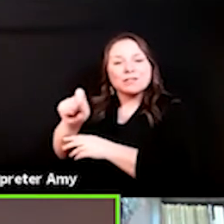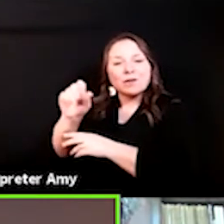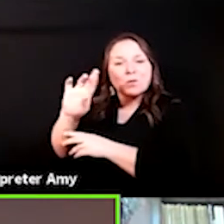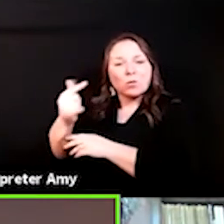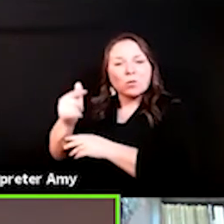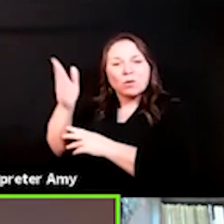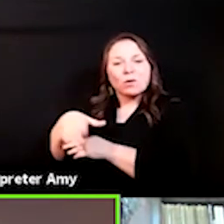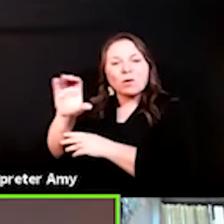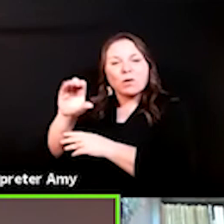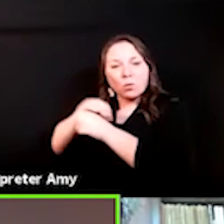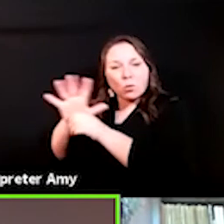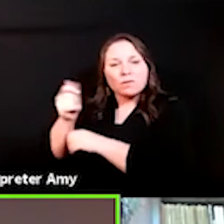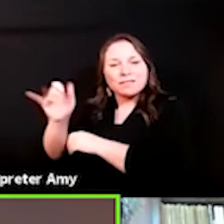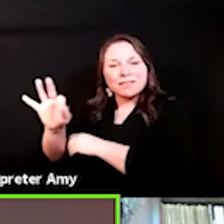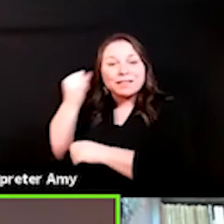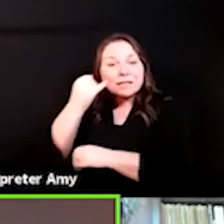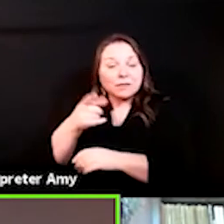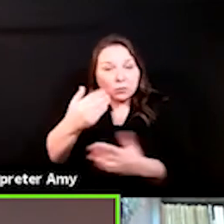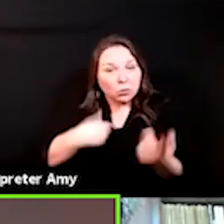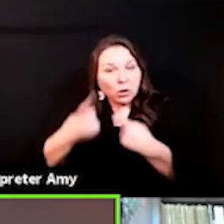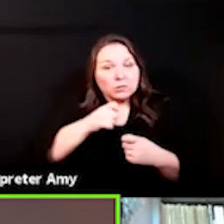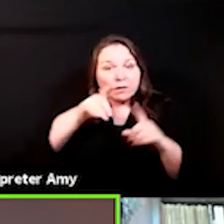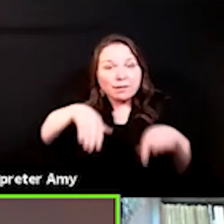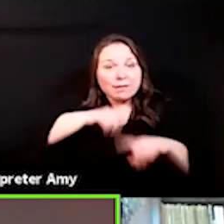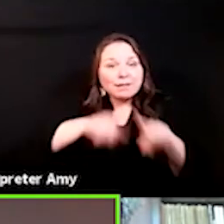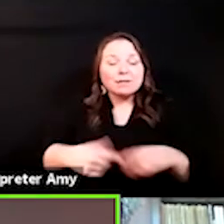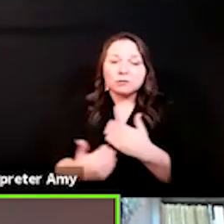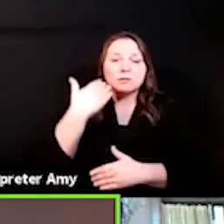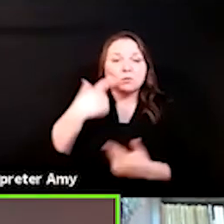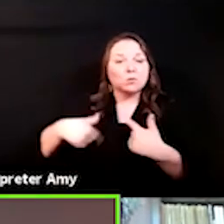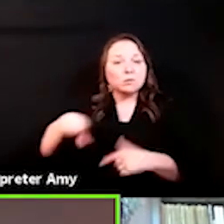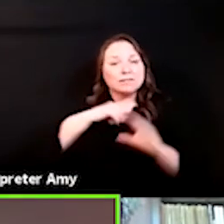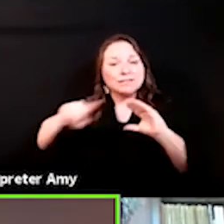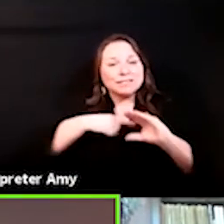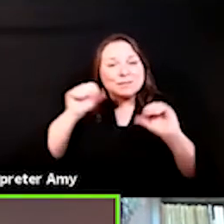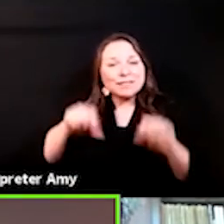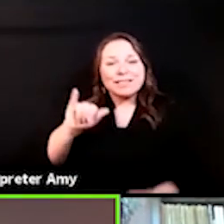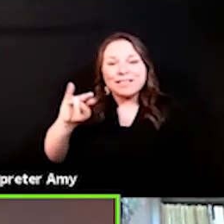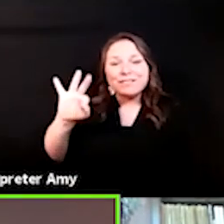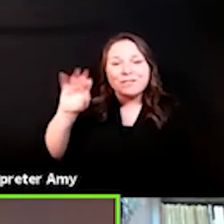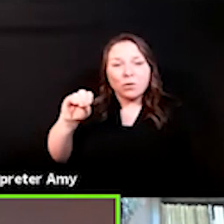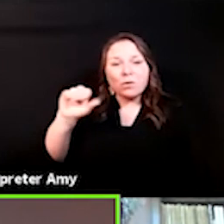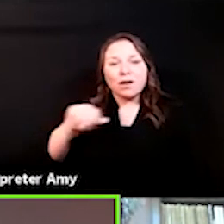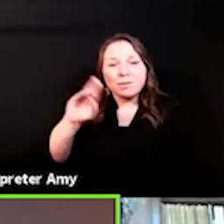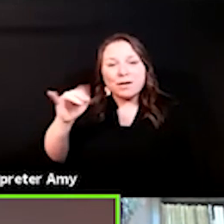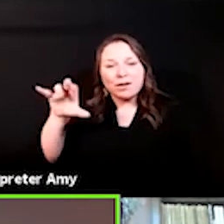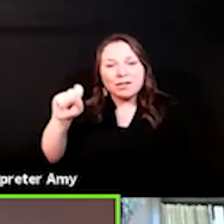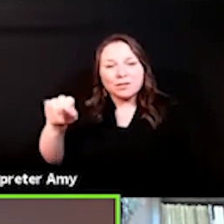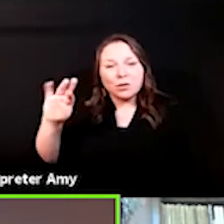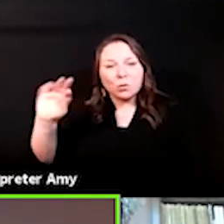RESPONSE, LOG ONTO EMERGENCY. ORG/COVID19. IF YOU HAVE ANY QUESTIONS WE DIDN'T ANSWER, SEND THEM OUR WAY. YOU CAN